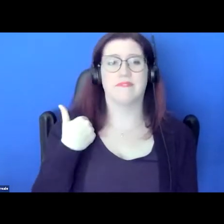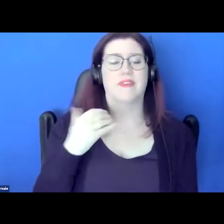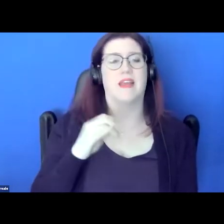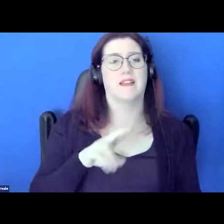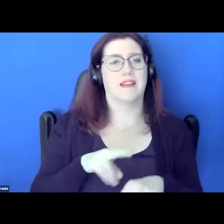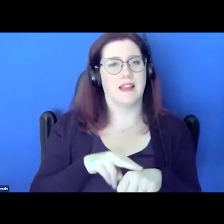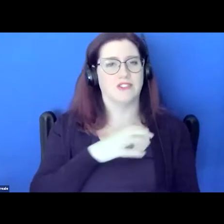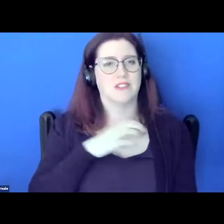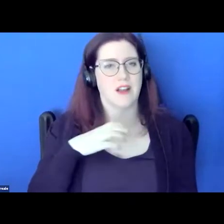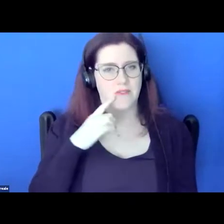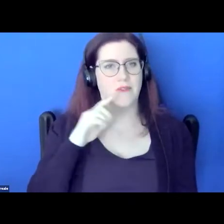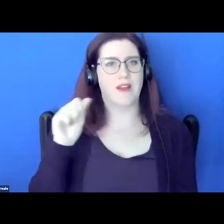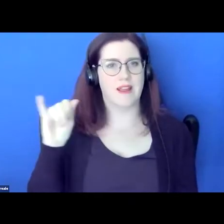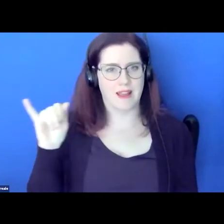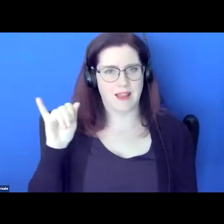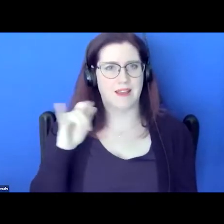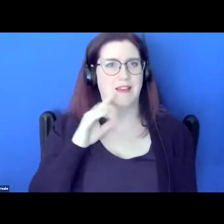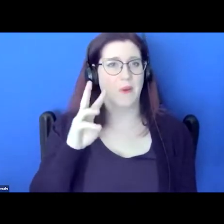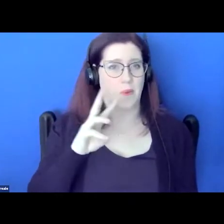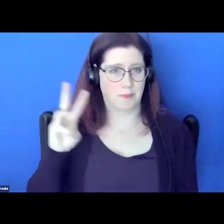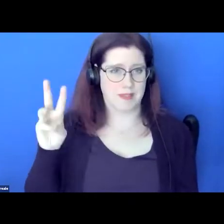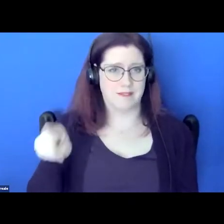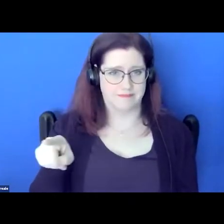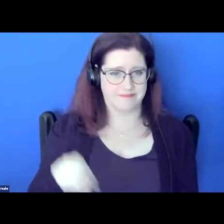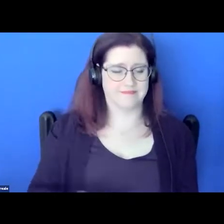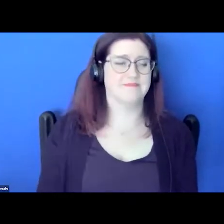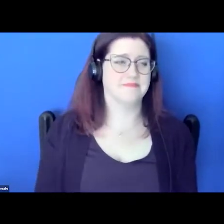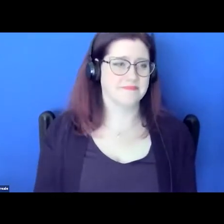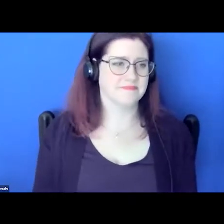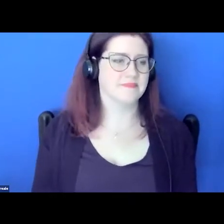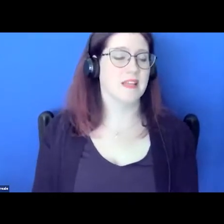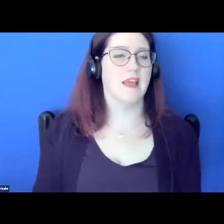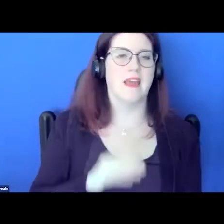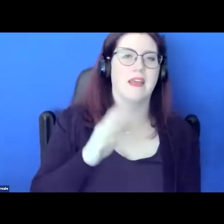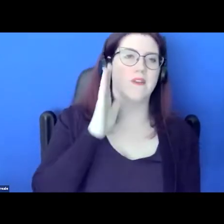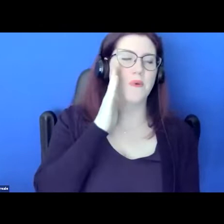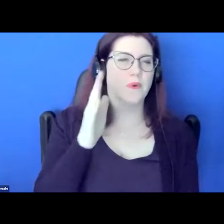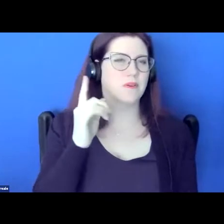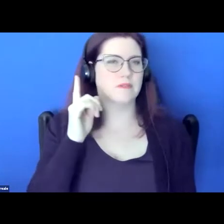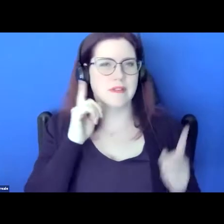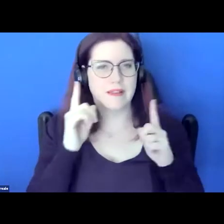of American Indians' website. And you get to hear tribal leaders speaking about